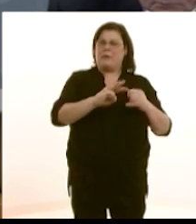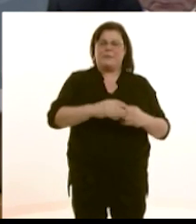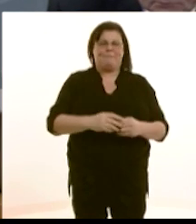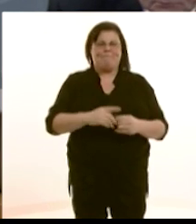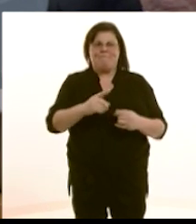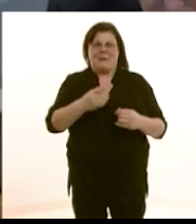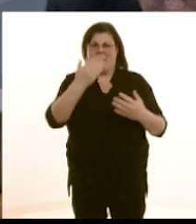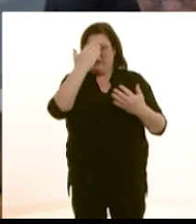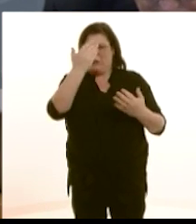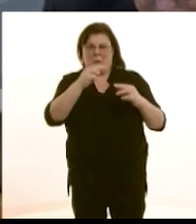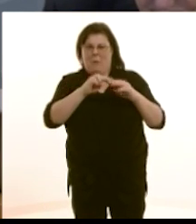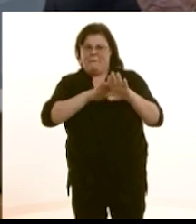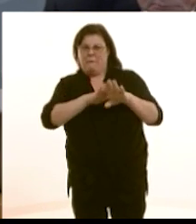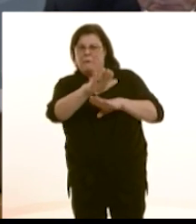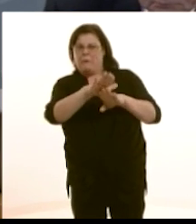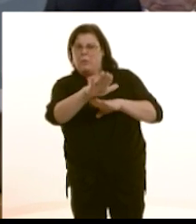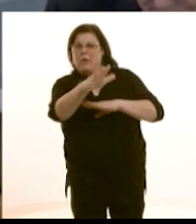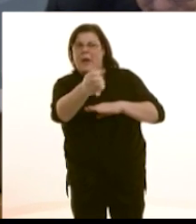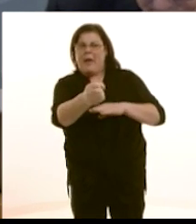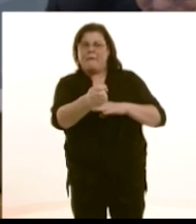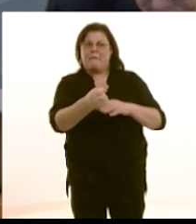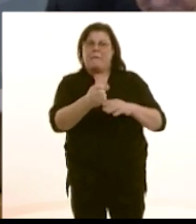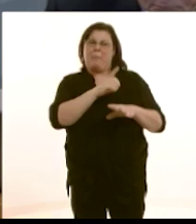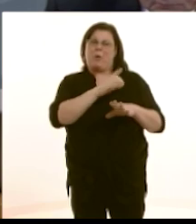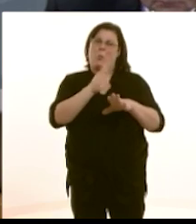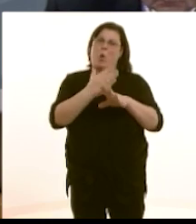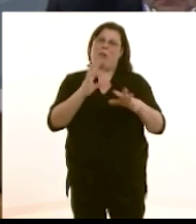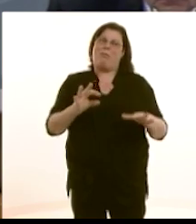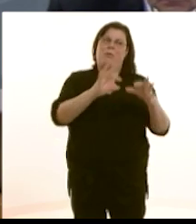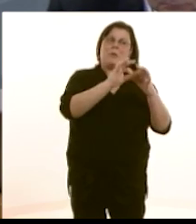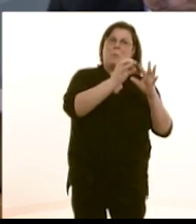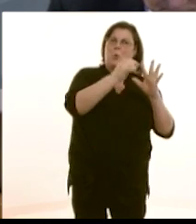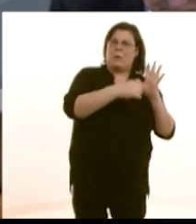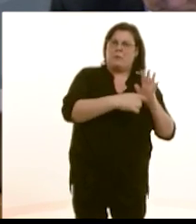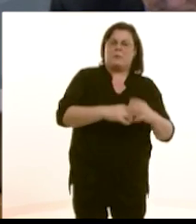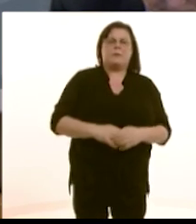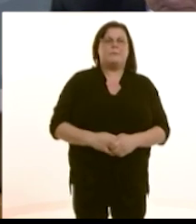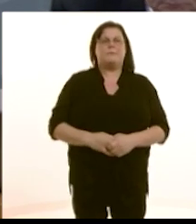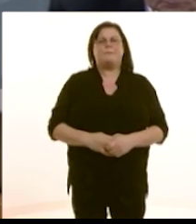guarantee its long-term future for Port Talbot. Could you outline today what key policies